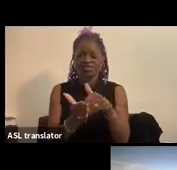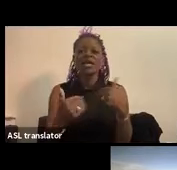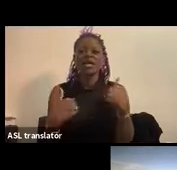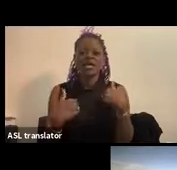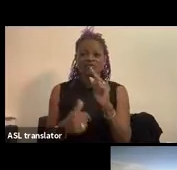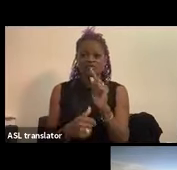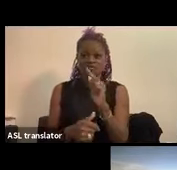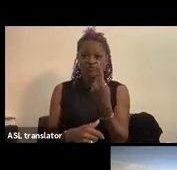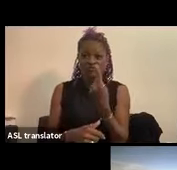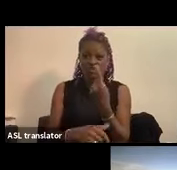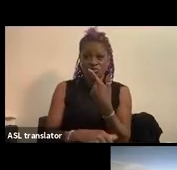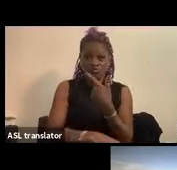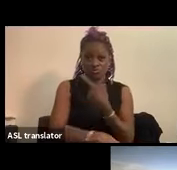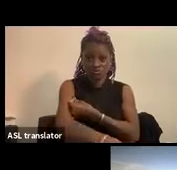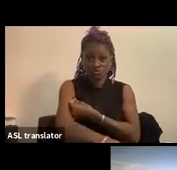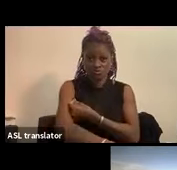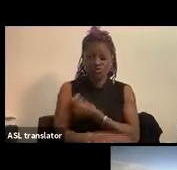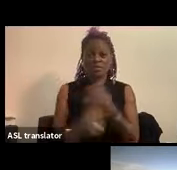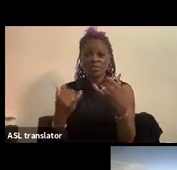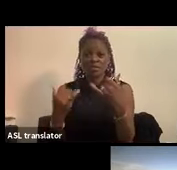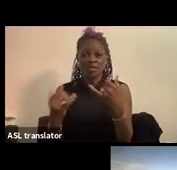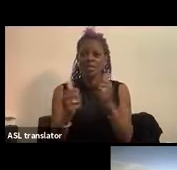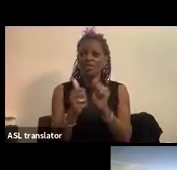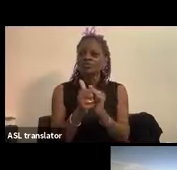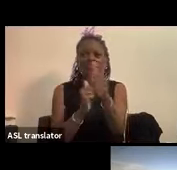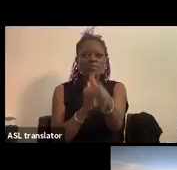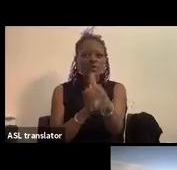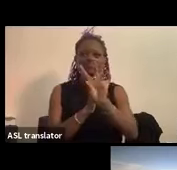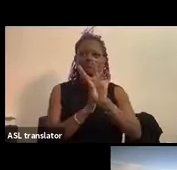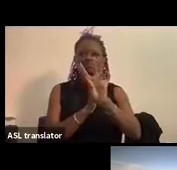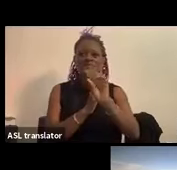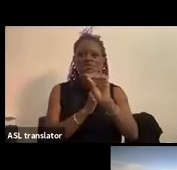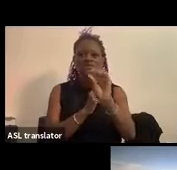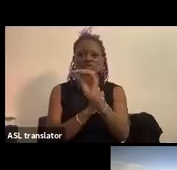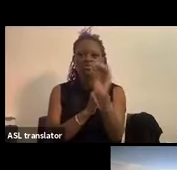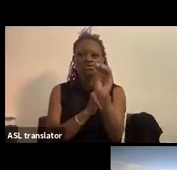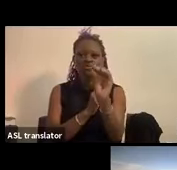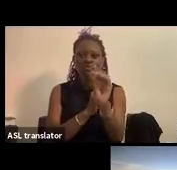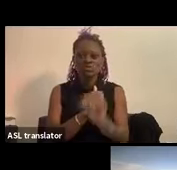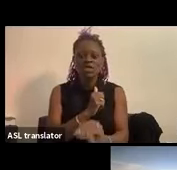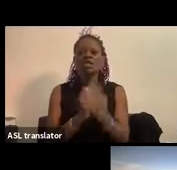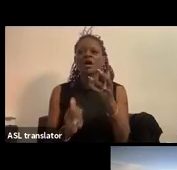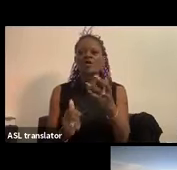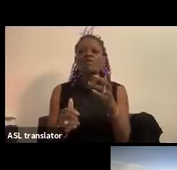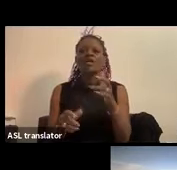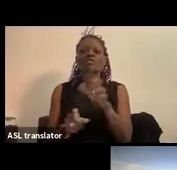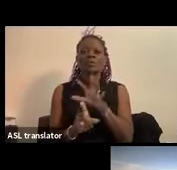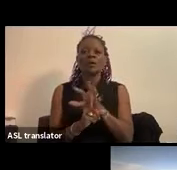That means that we have now surpassed the 70 percent mark of our eligible population that is fully vaccinated.